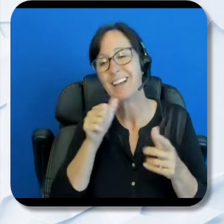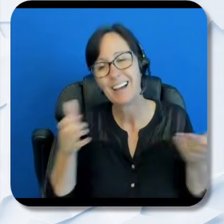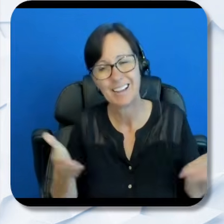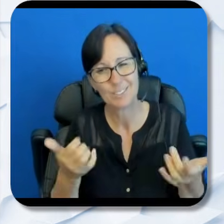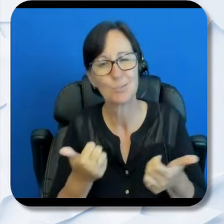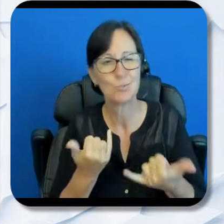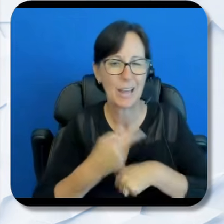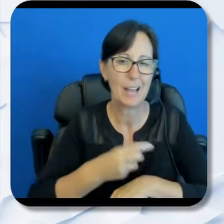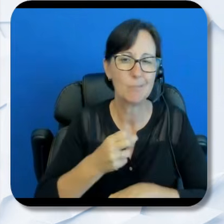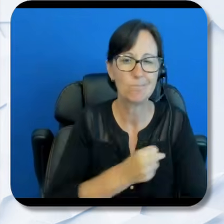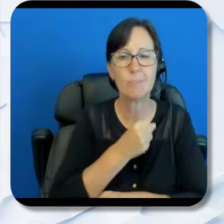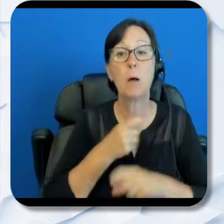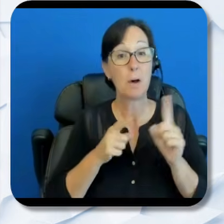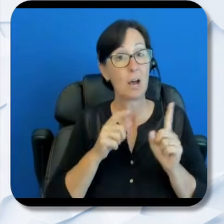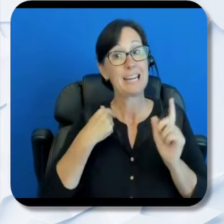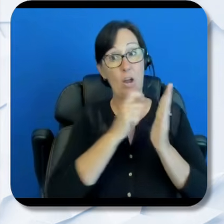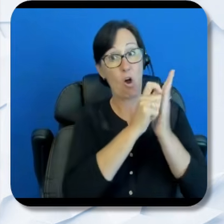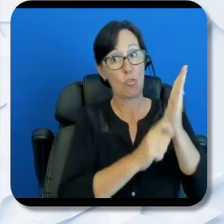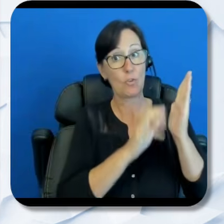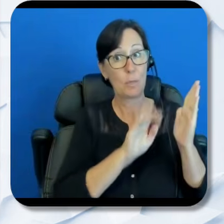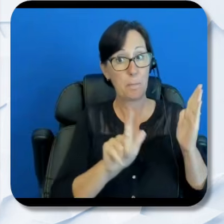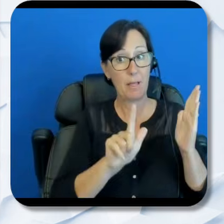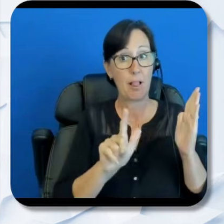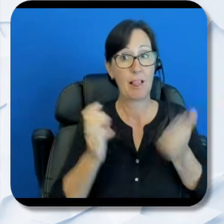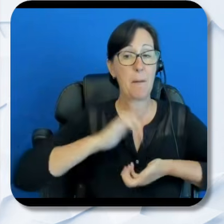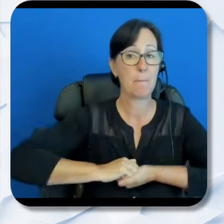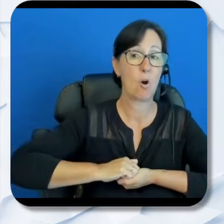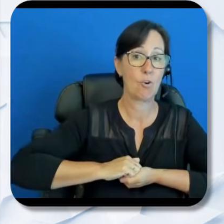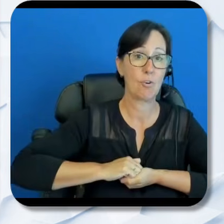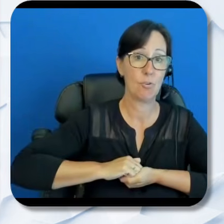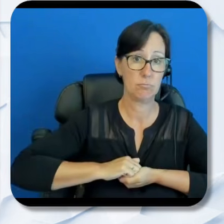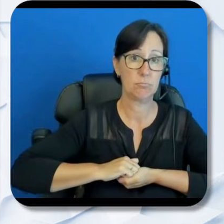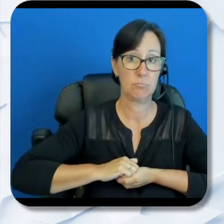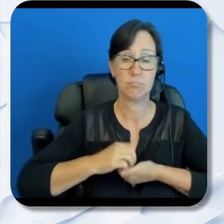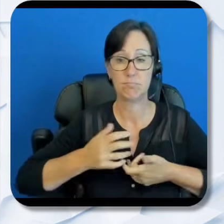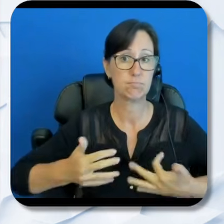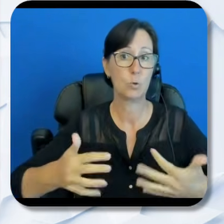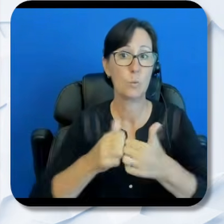That he has authored the bill and been our partner on the bill, and we hope that you